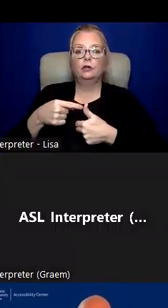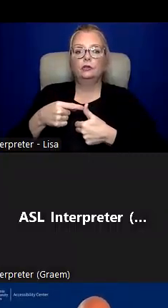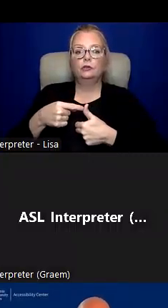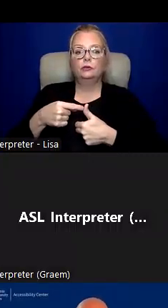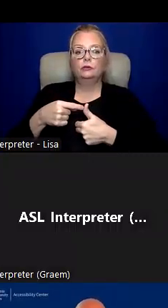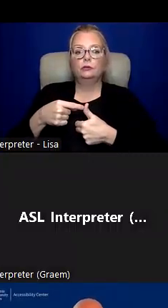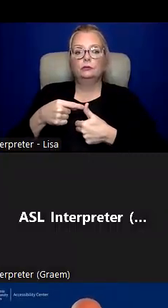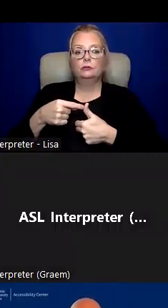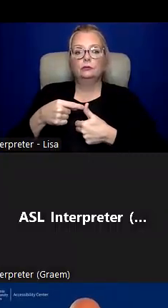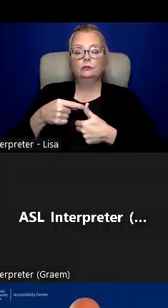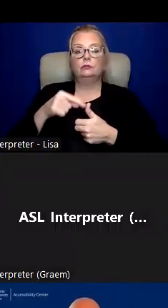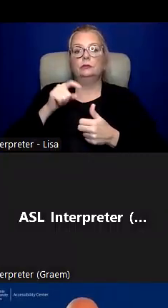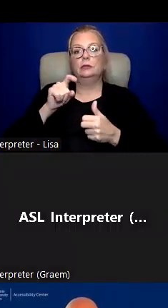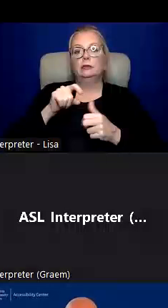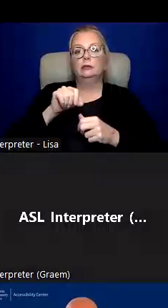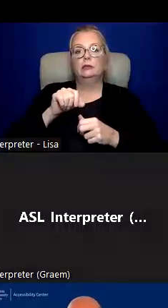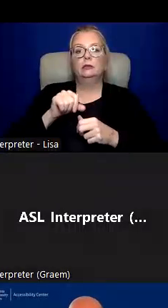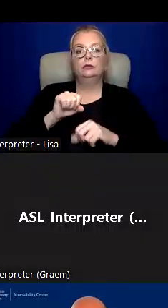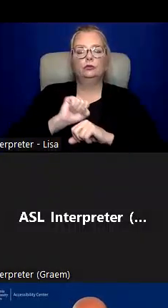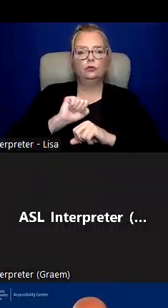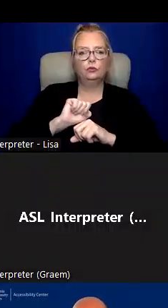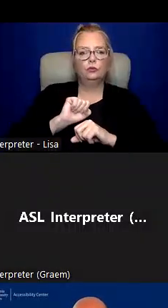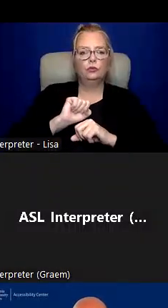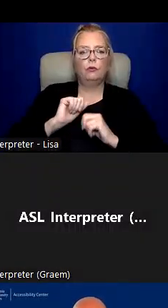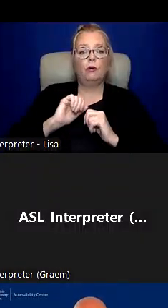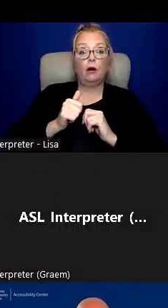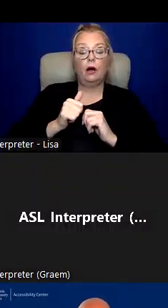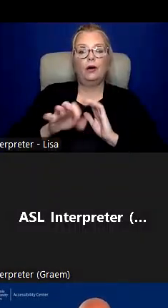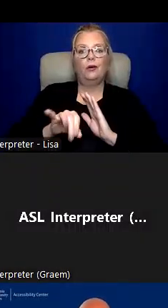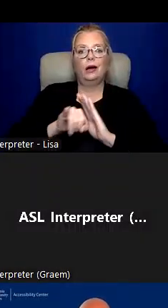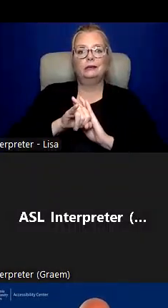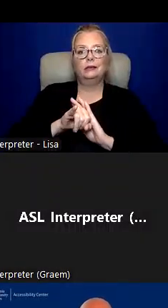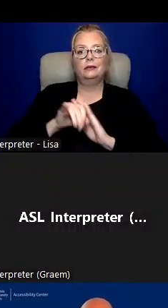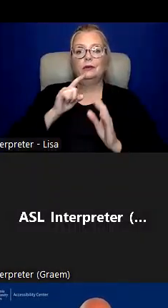need to work to identify real-world, actual accessibility